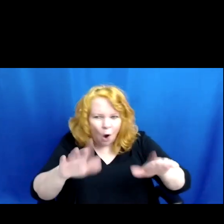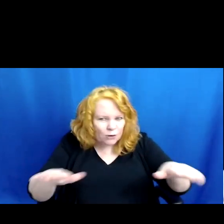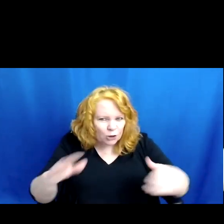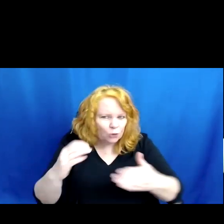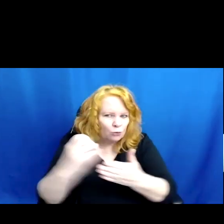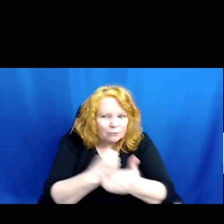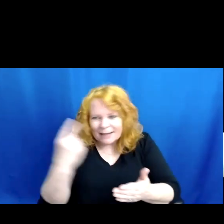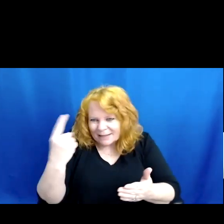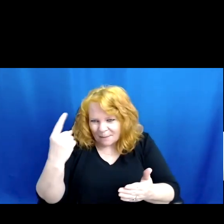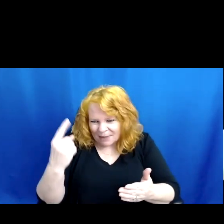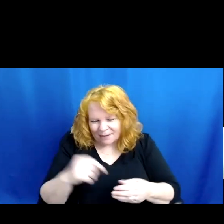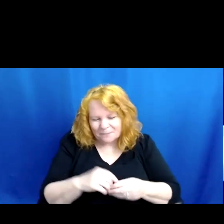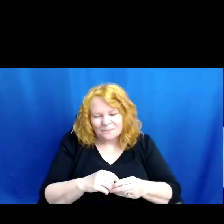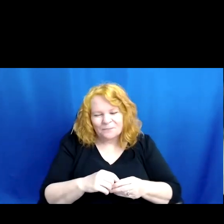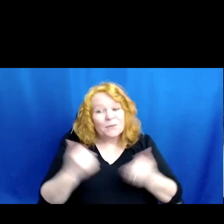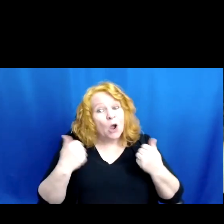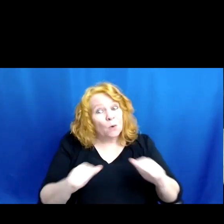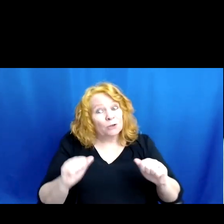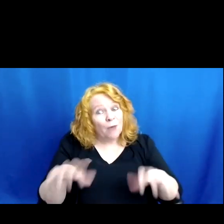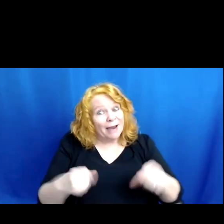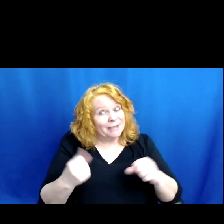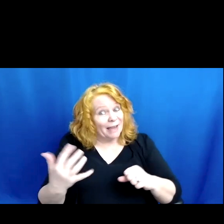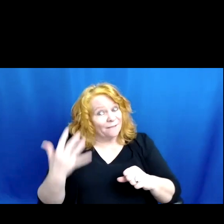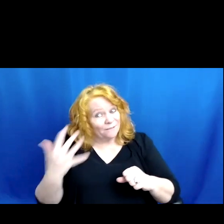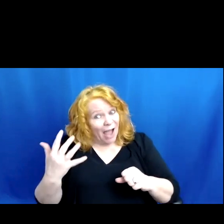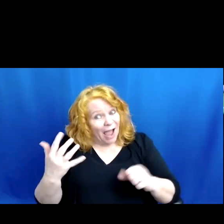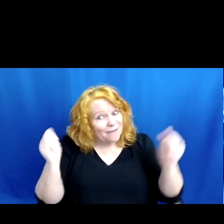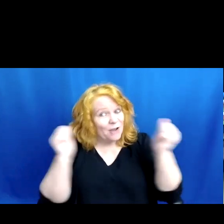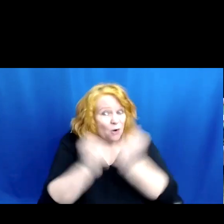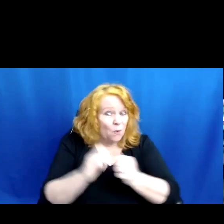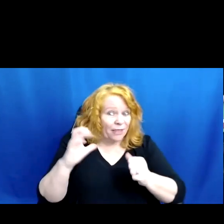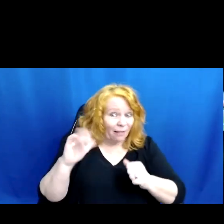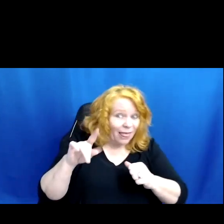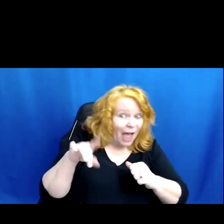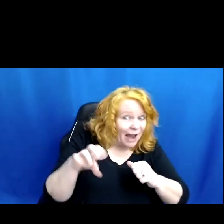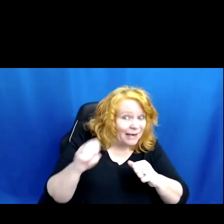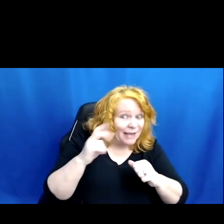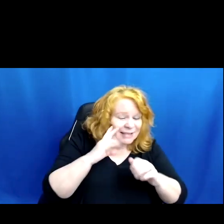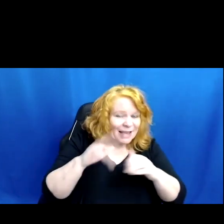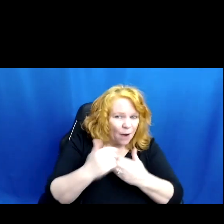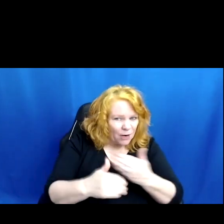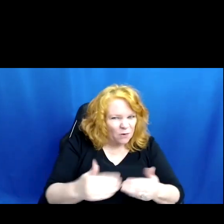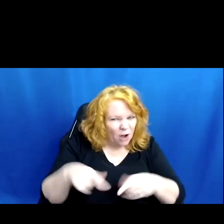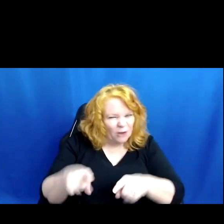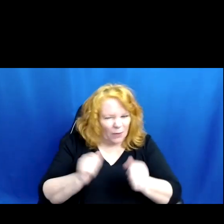We are going to take five with Clive. Let us move on to the craft.